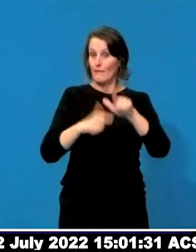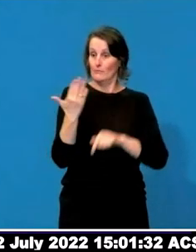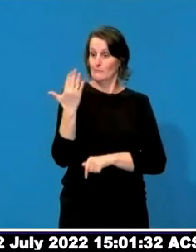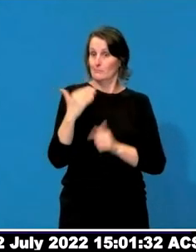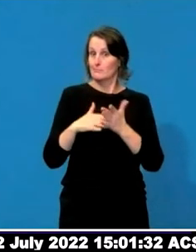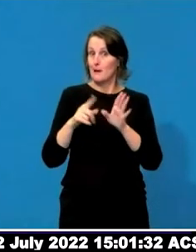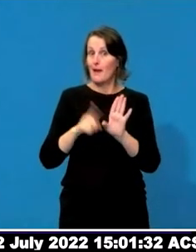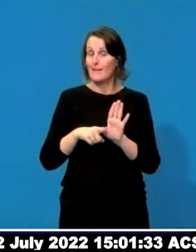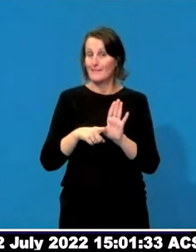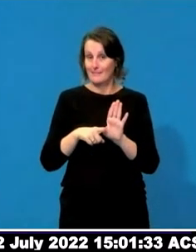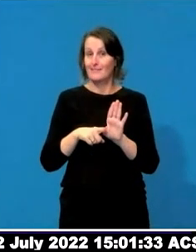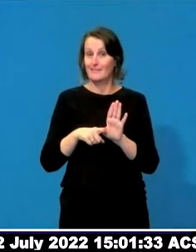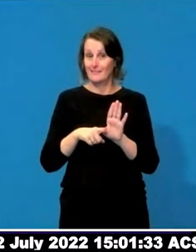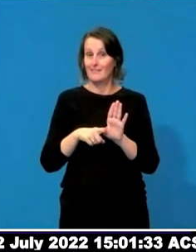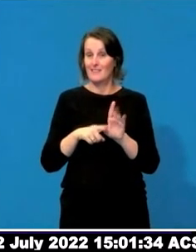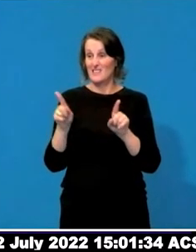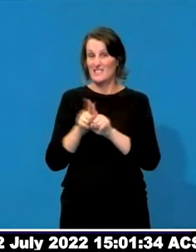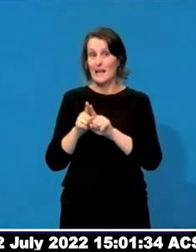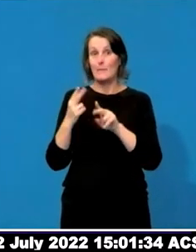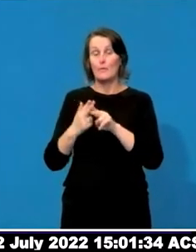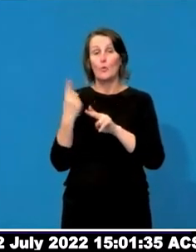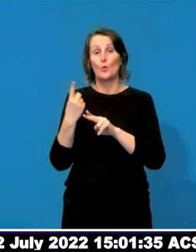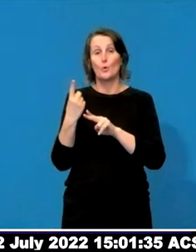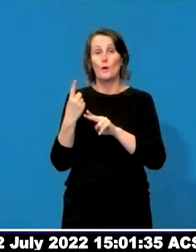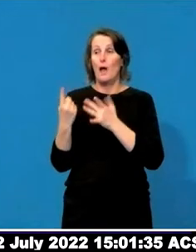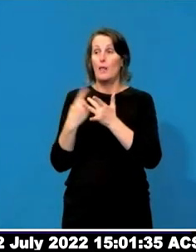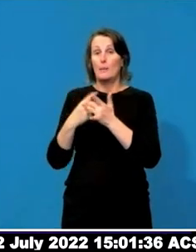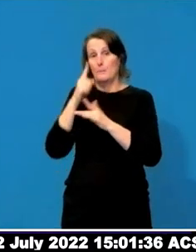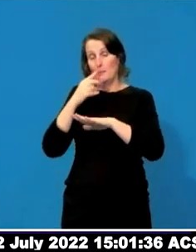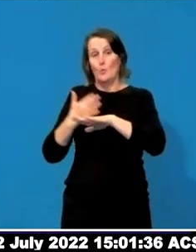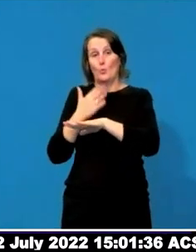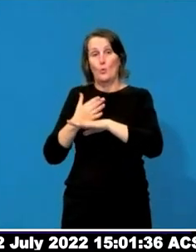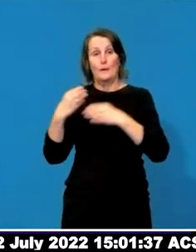And that's also the same for my partners in this business, Active Performance, the therapists we travel with.